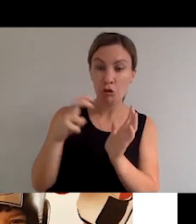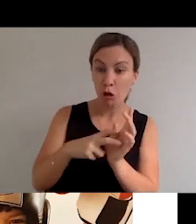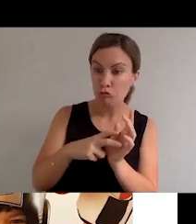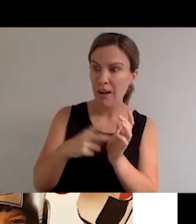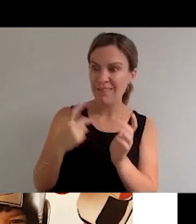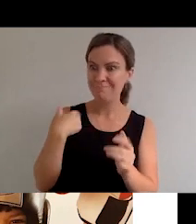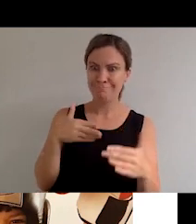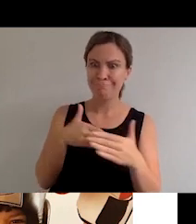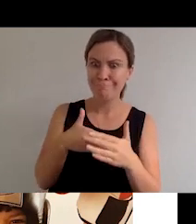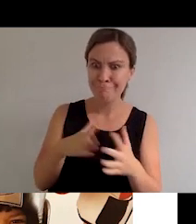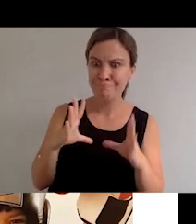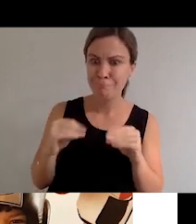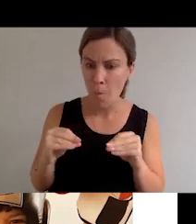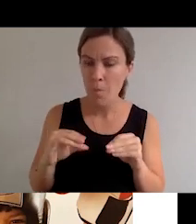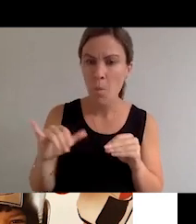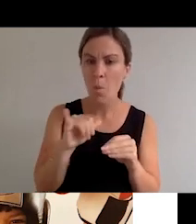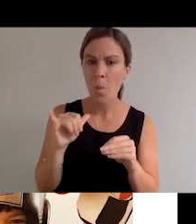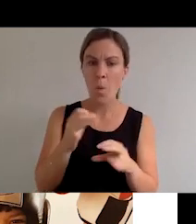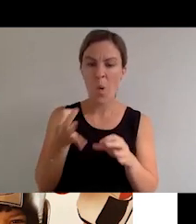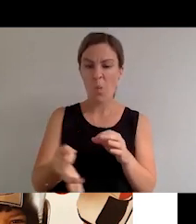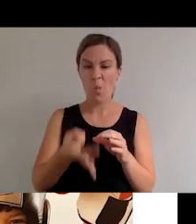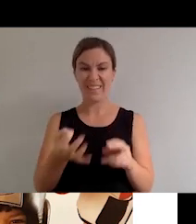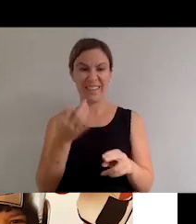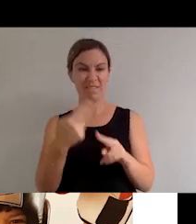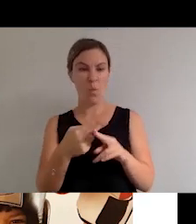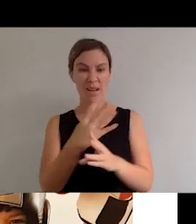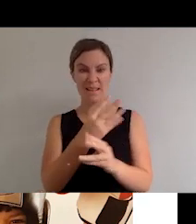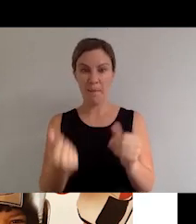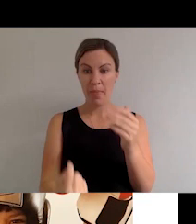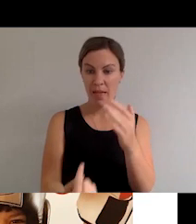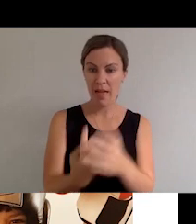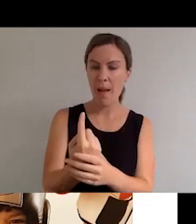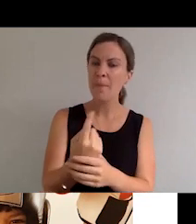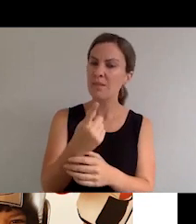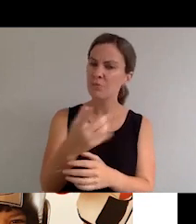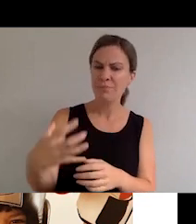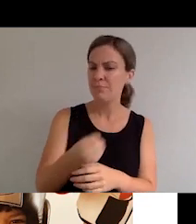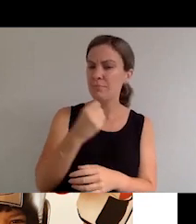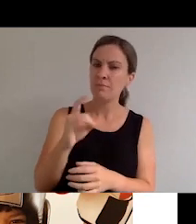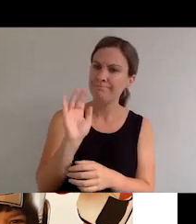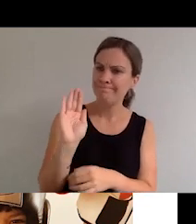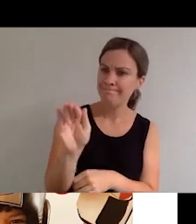waiting for a milestone in that contract, you need to have a conversation with the organisation who's contracted you. The second